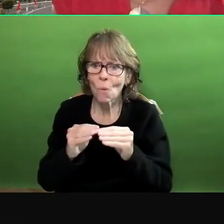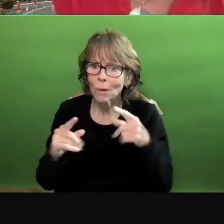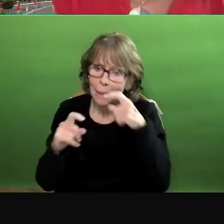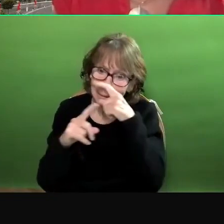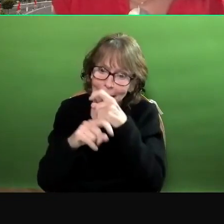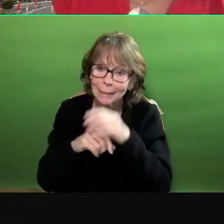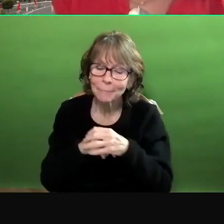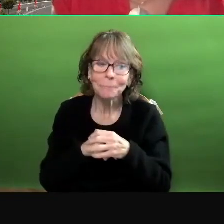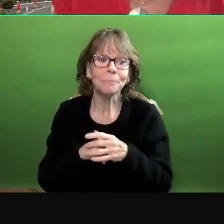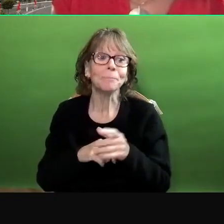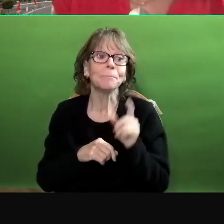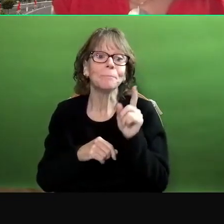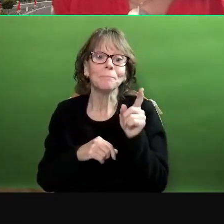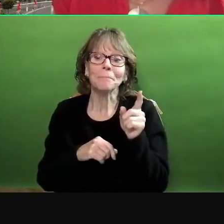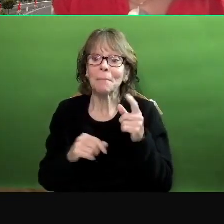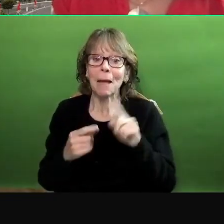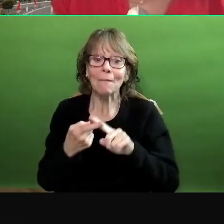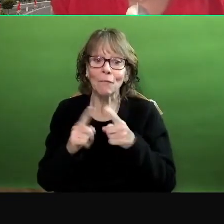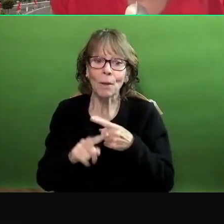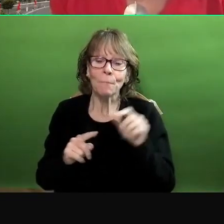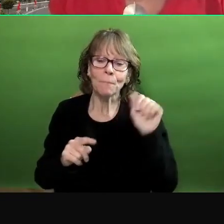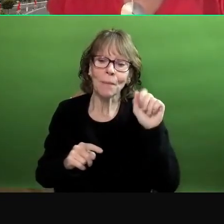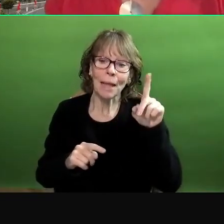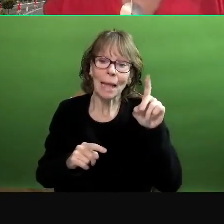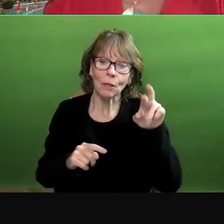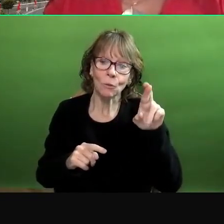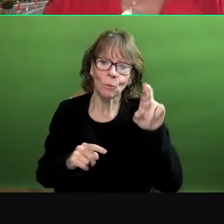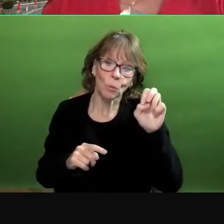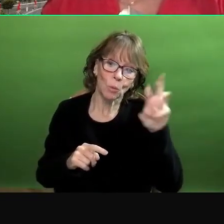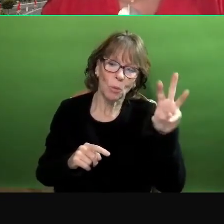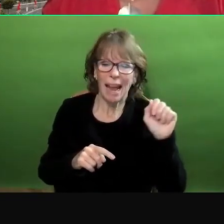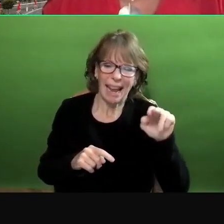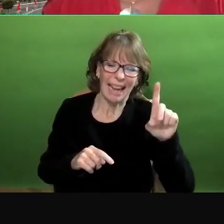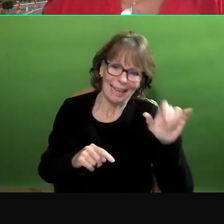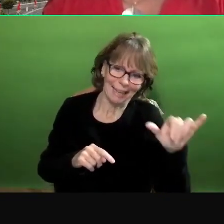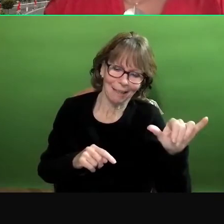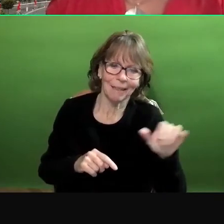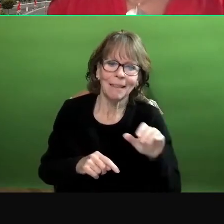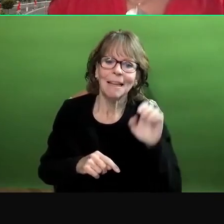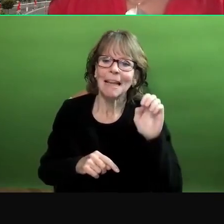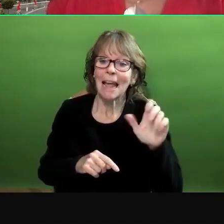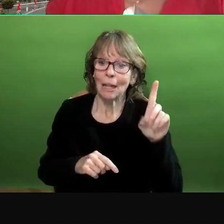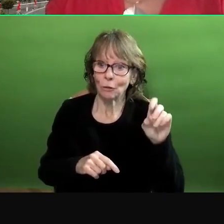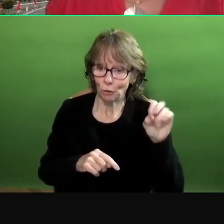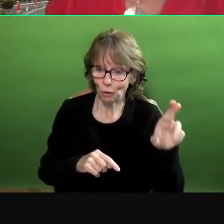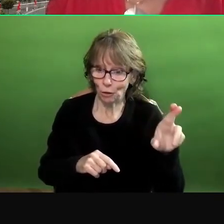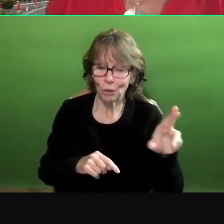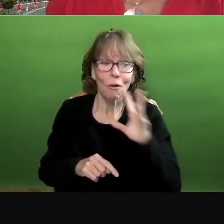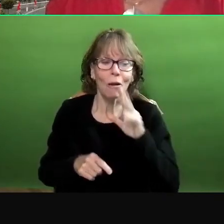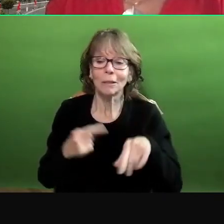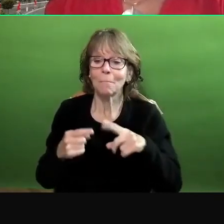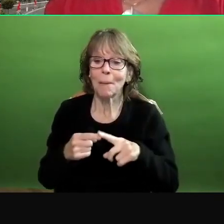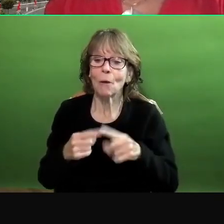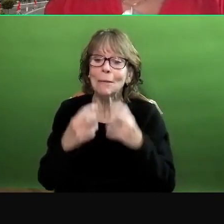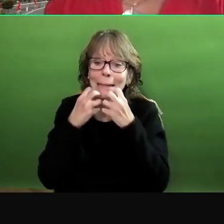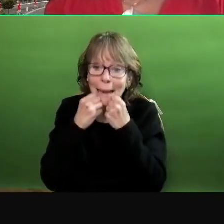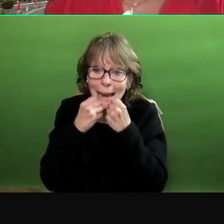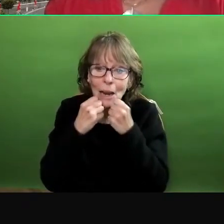friend and colleague, Dr. Andrew Elder's care triangle that he talks about. And the idea behind the care triangle is,